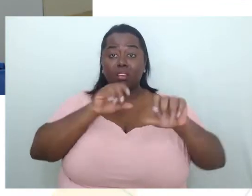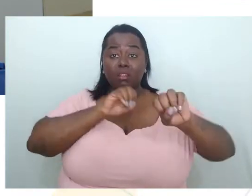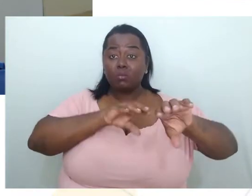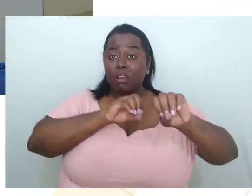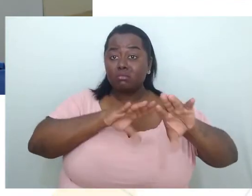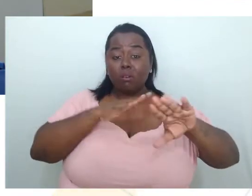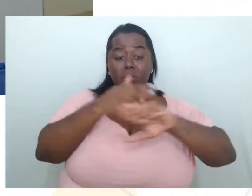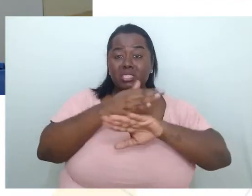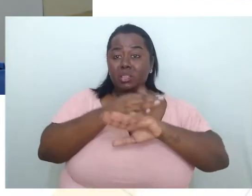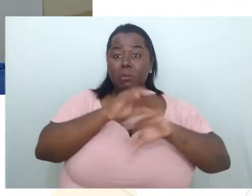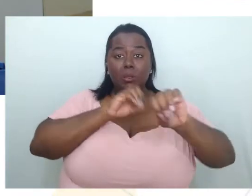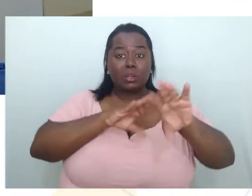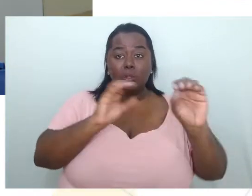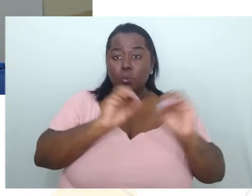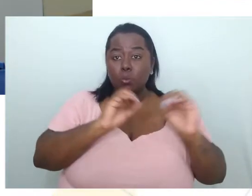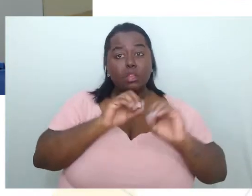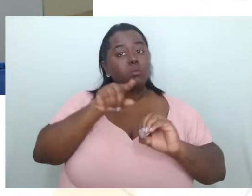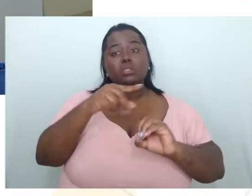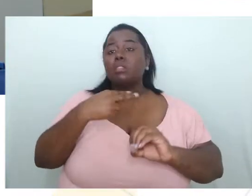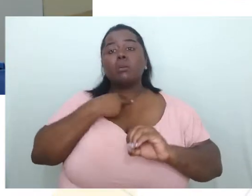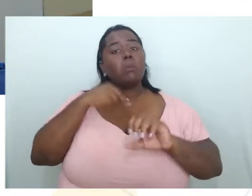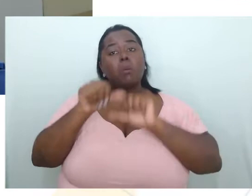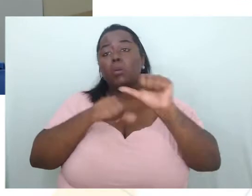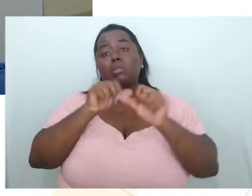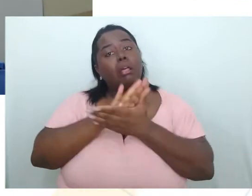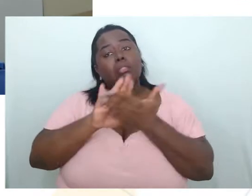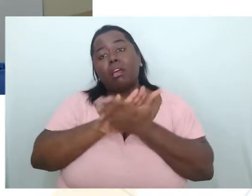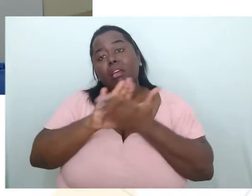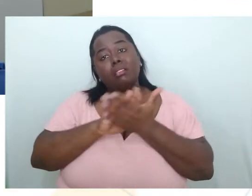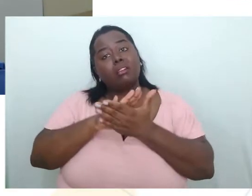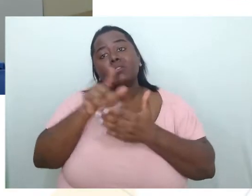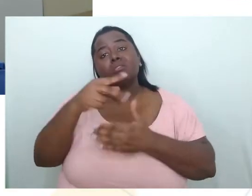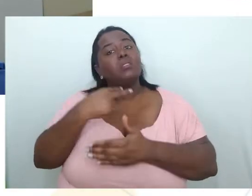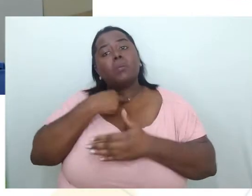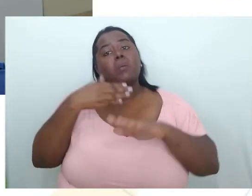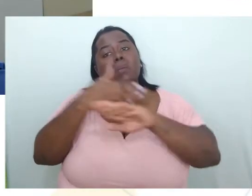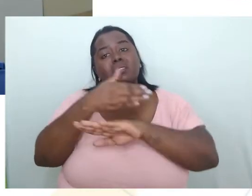out of the situation that you're in, because you can't participate in the